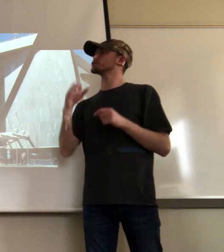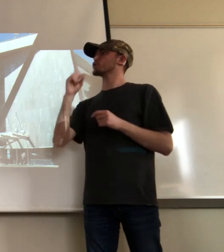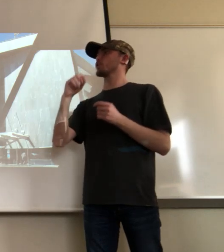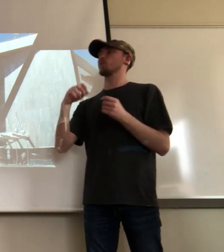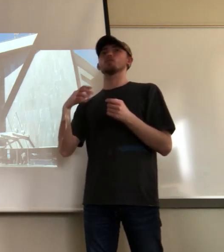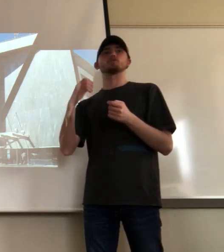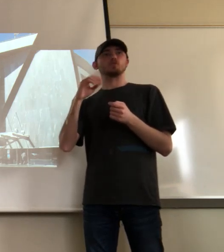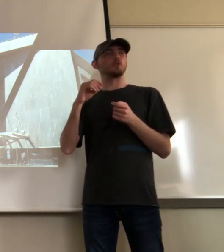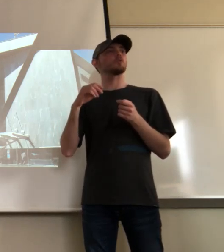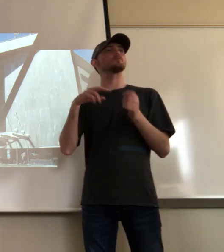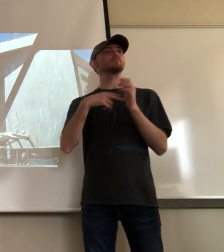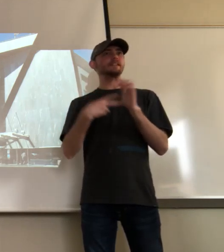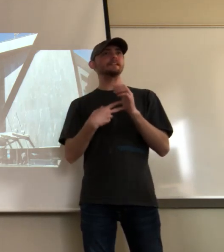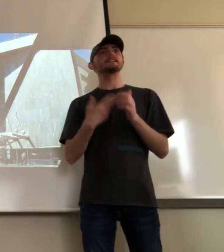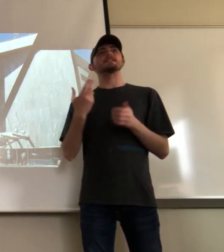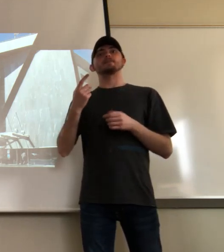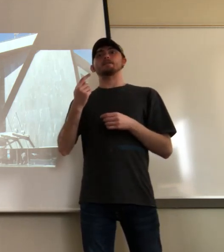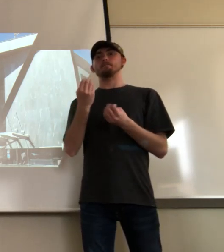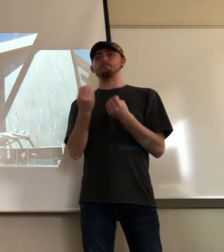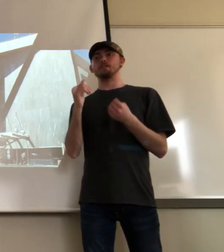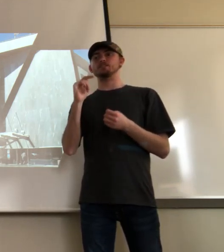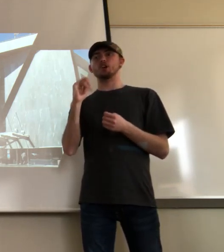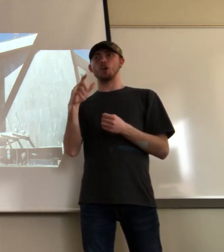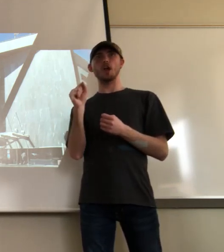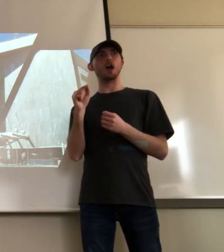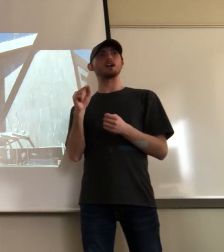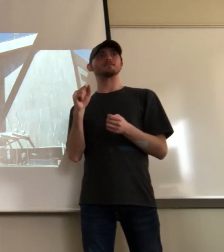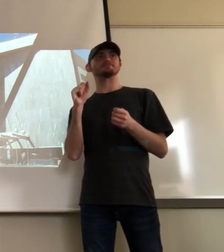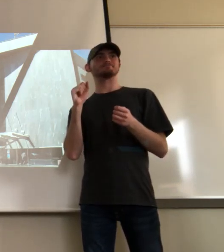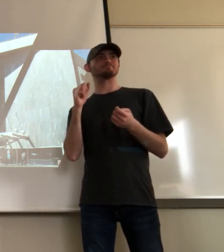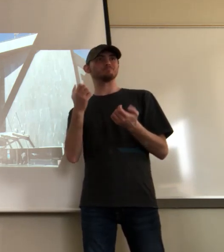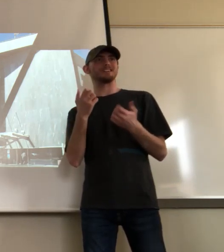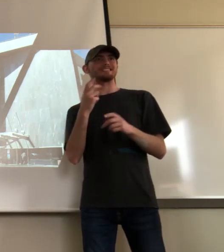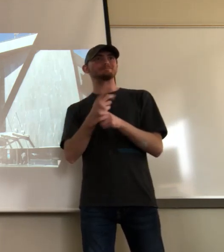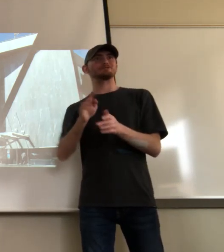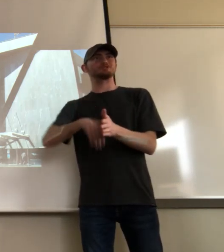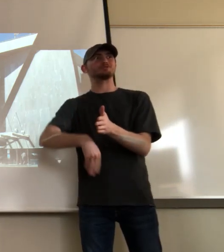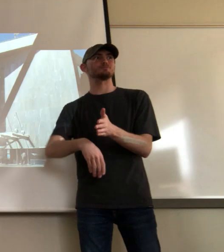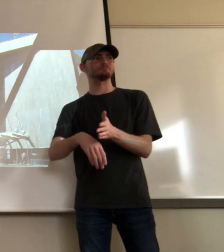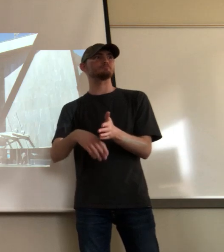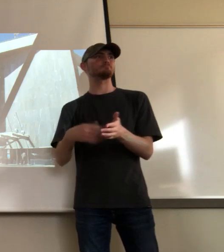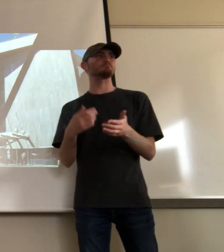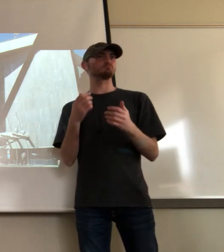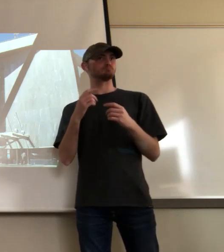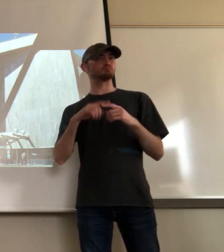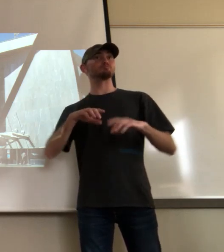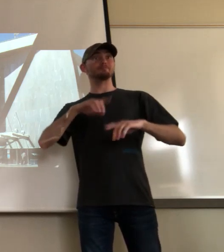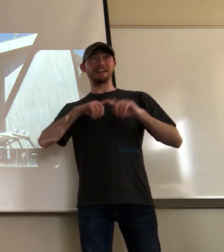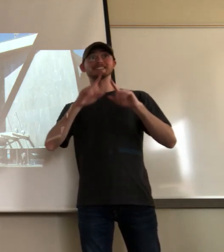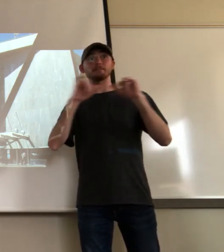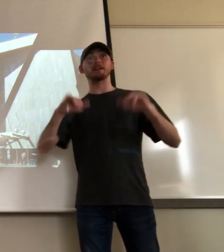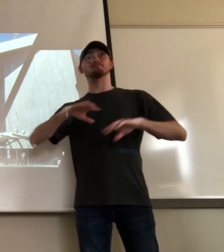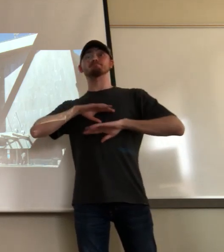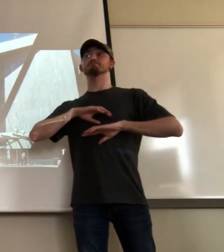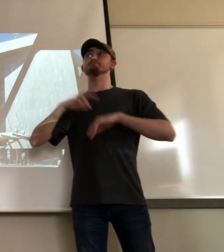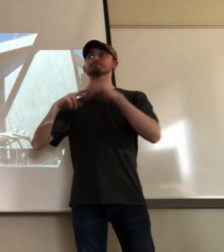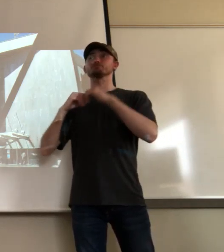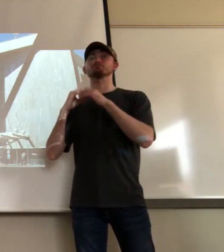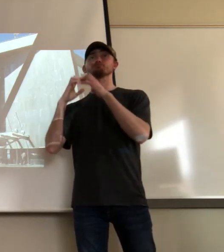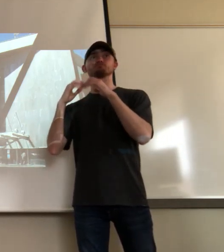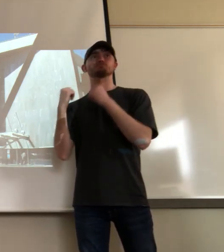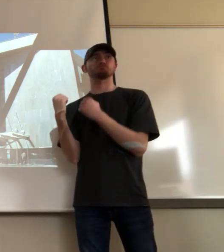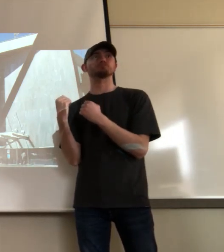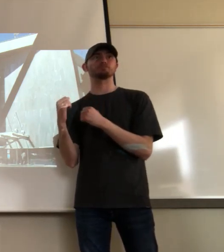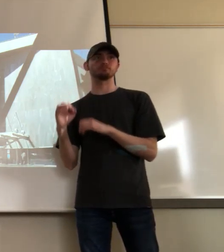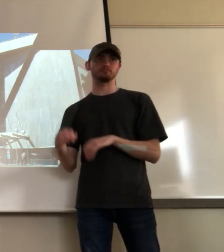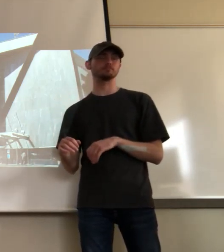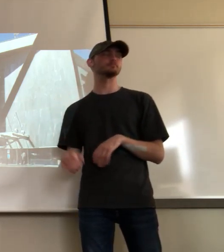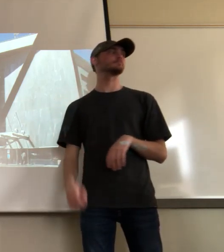Second, the cost. The clients tend to want building done cheap as possible.